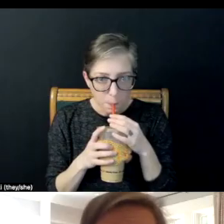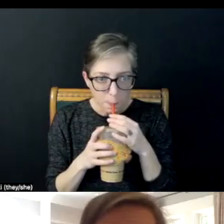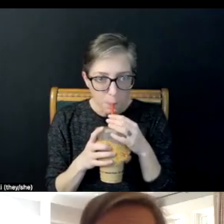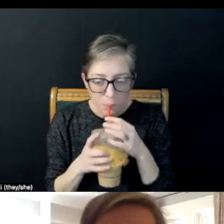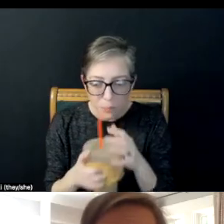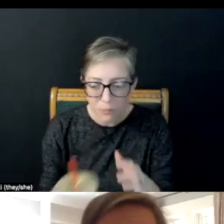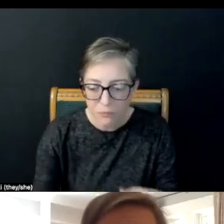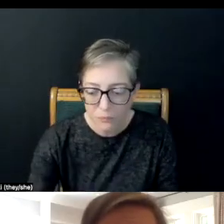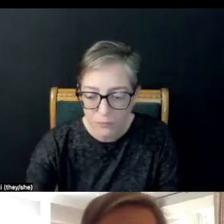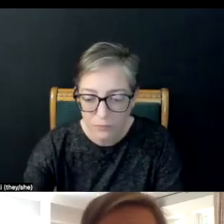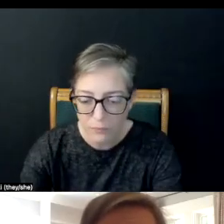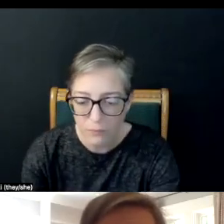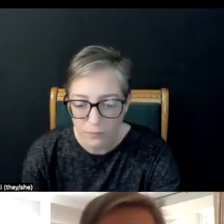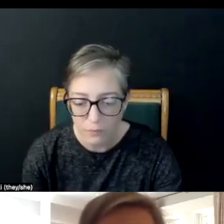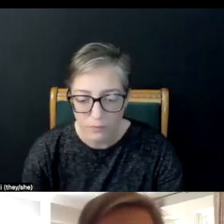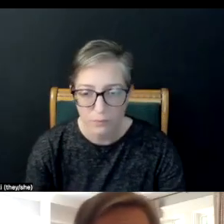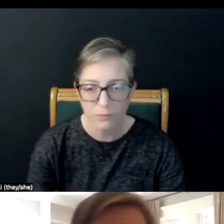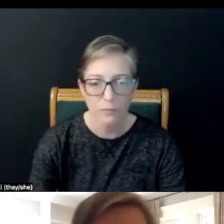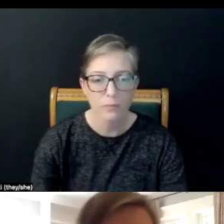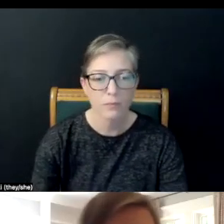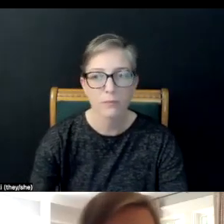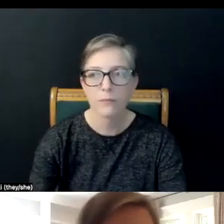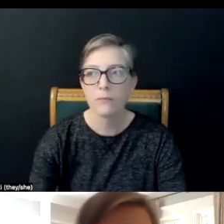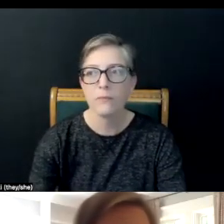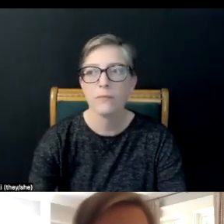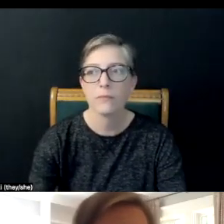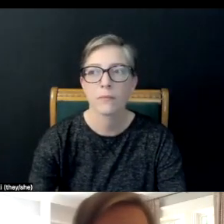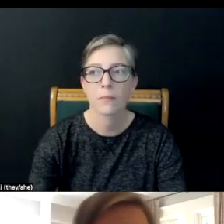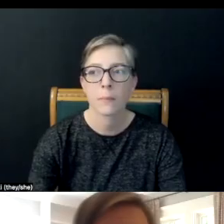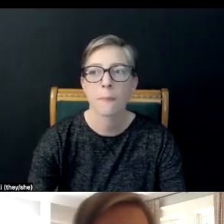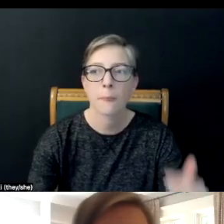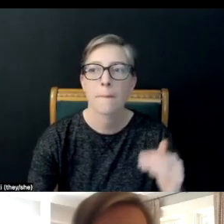susceptible to such failures of imagination. Next slide, please.